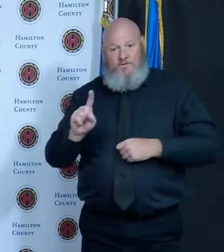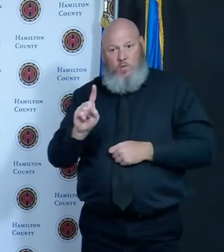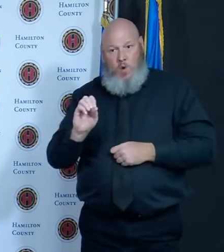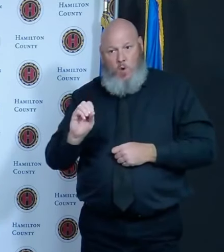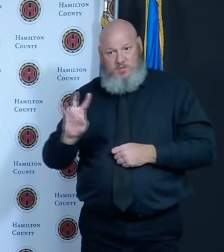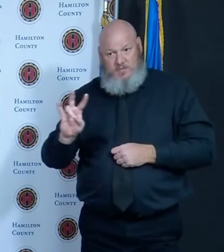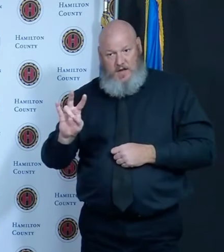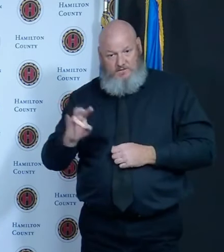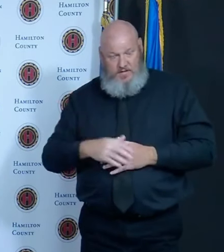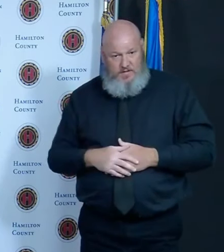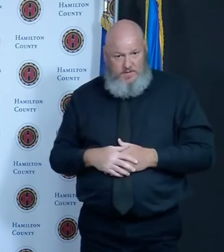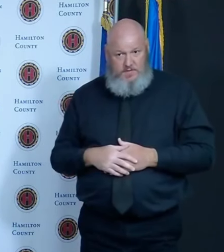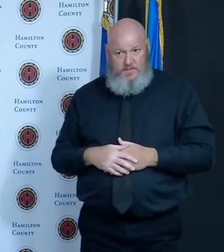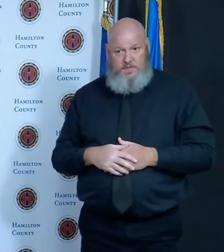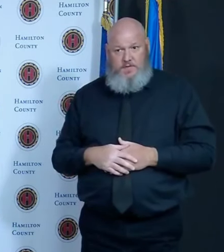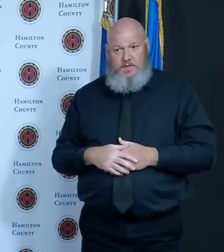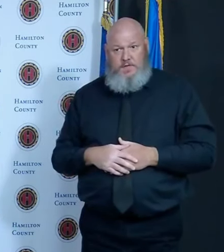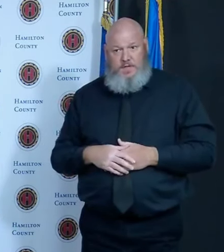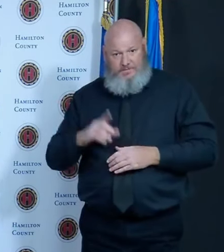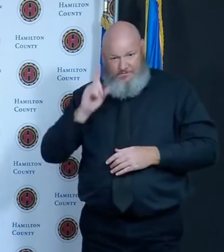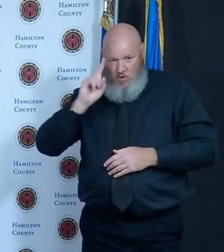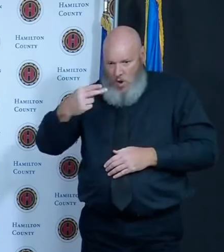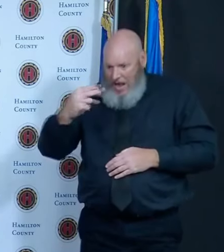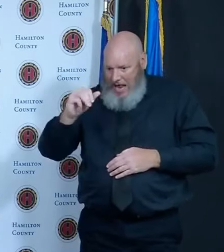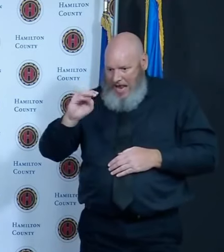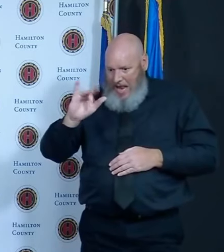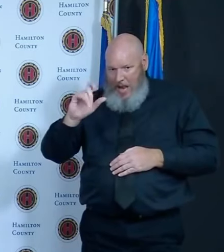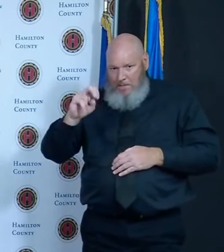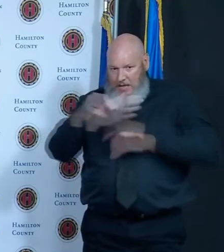not include the city of Cincinnati Norwood and Springdale from my